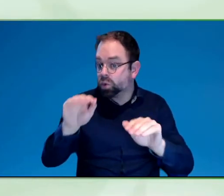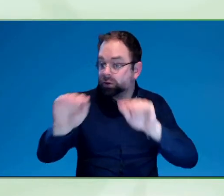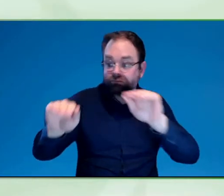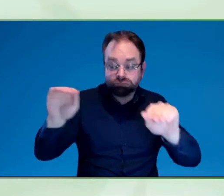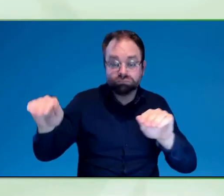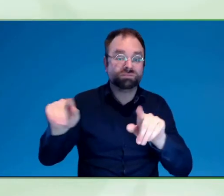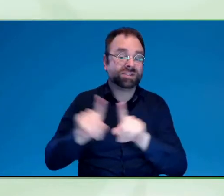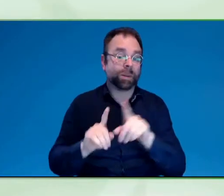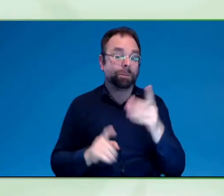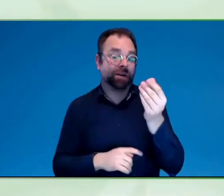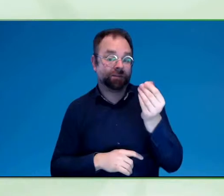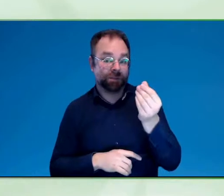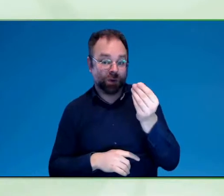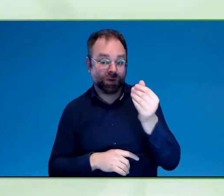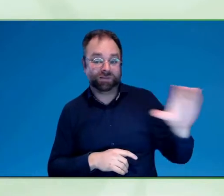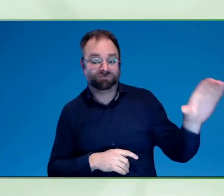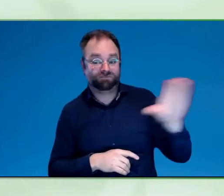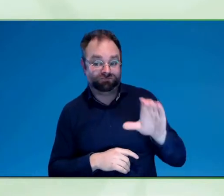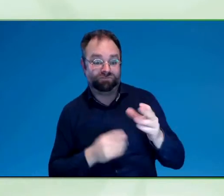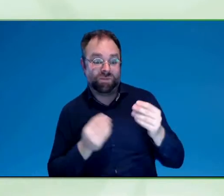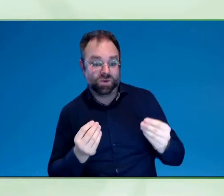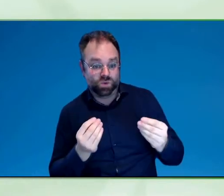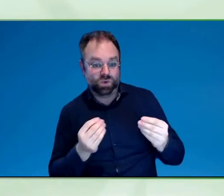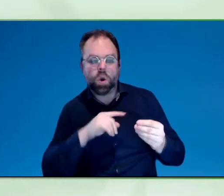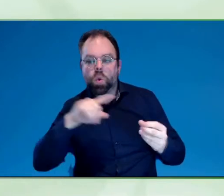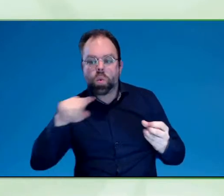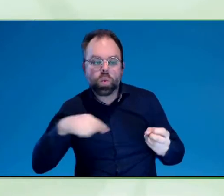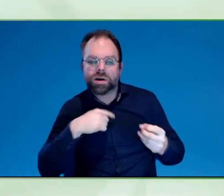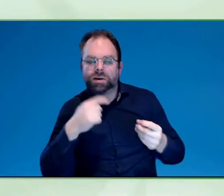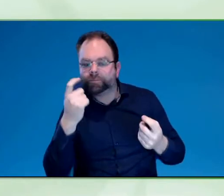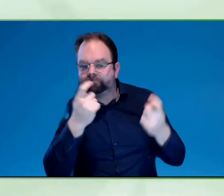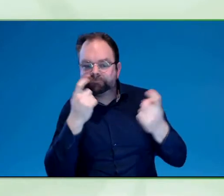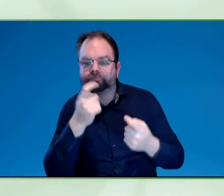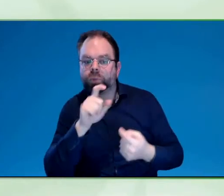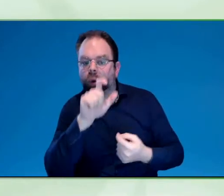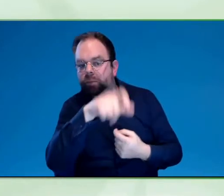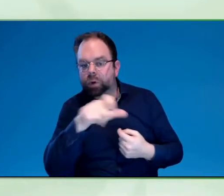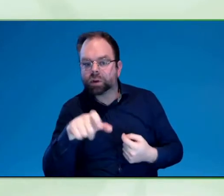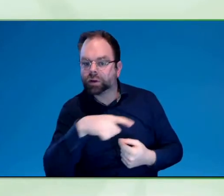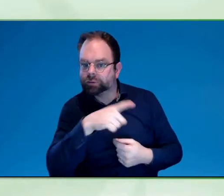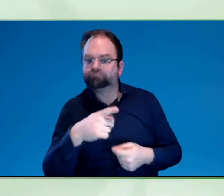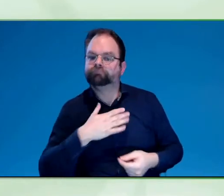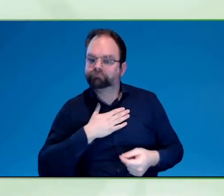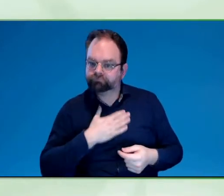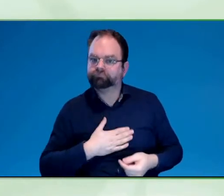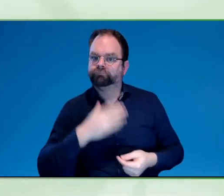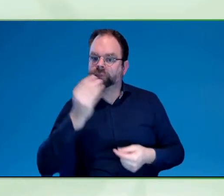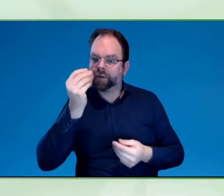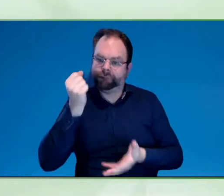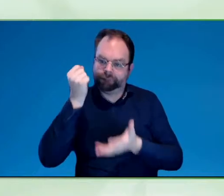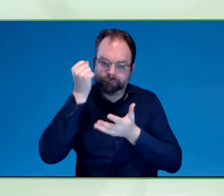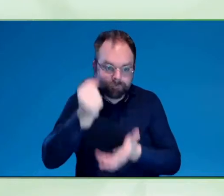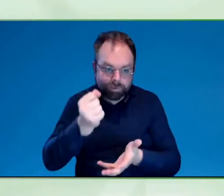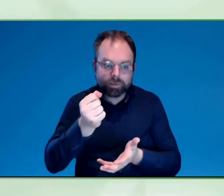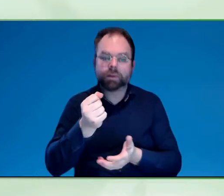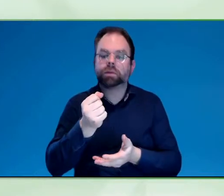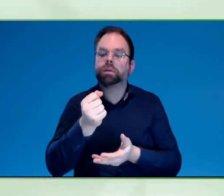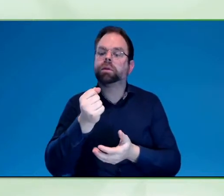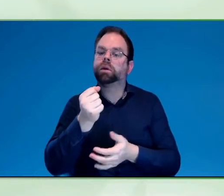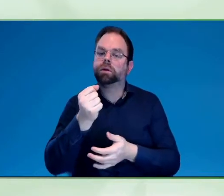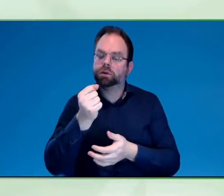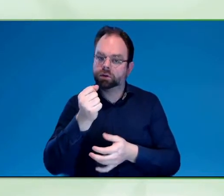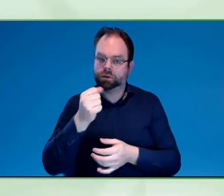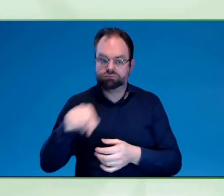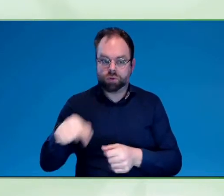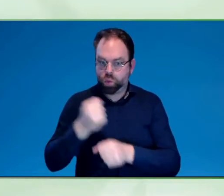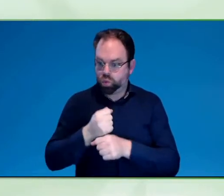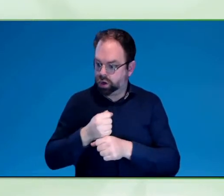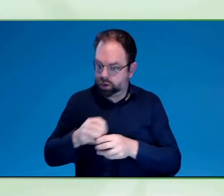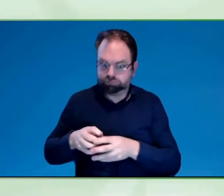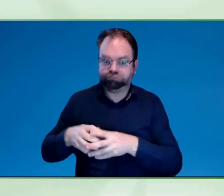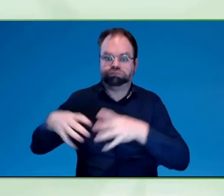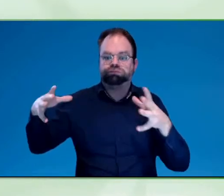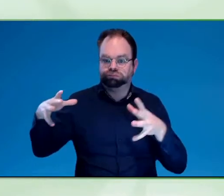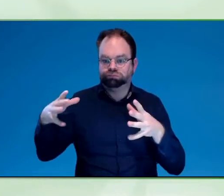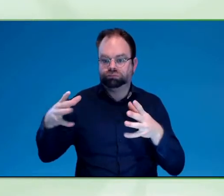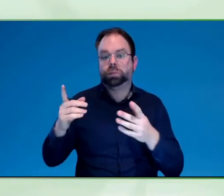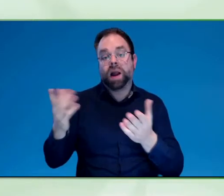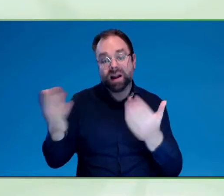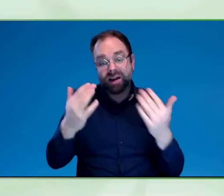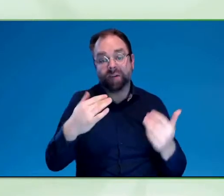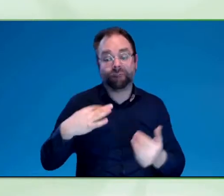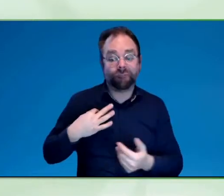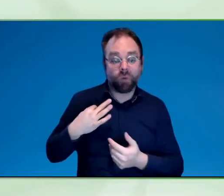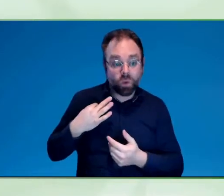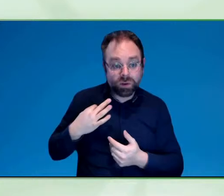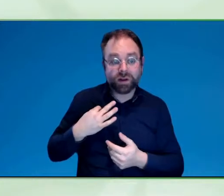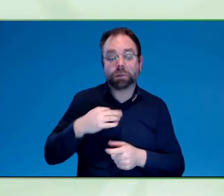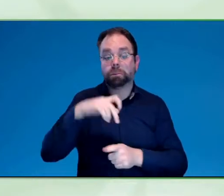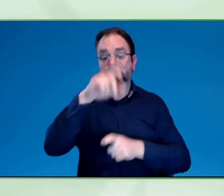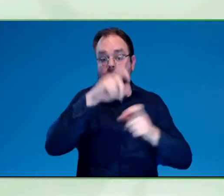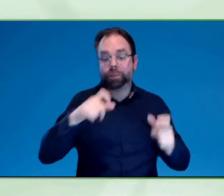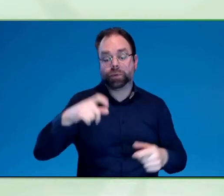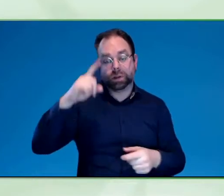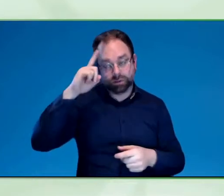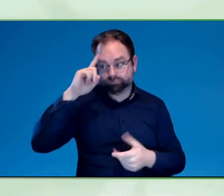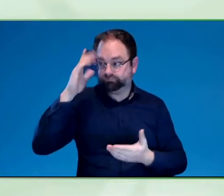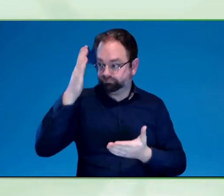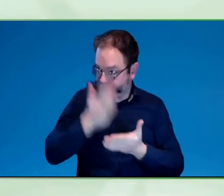I want to say it is closer to 50 than a hundred but because we have been able to have a mixture